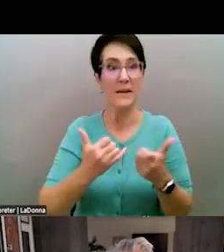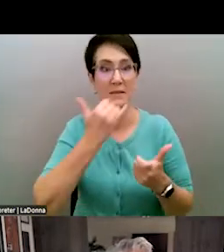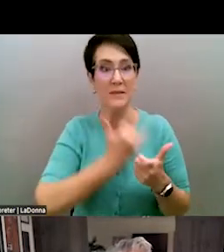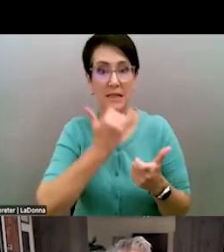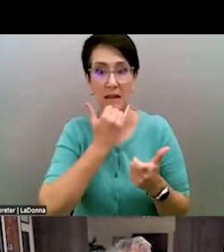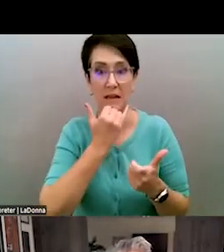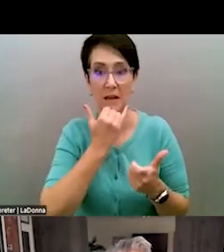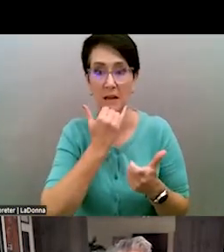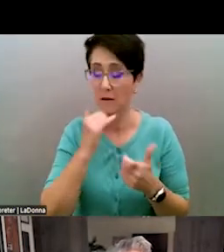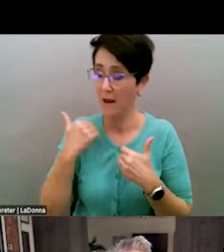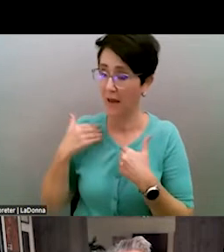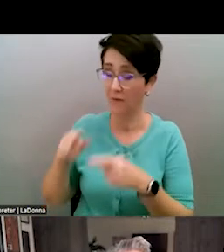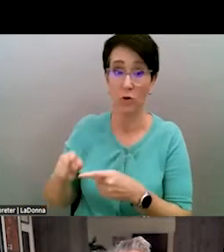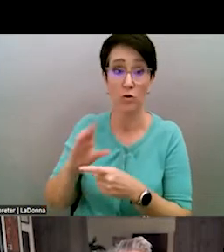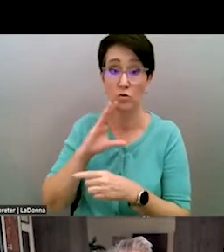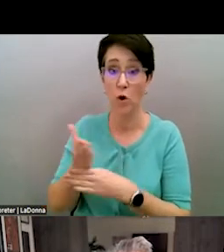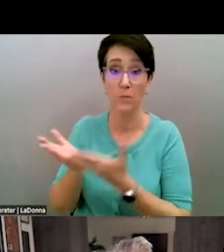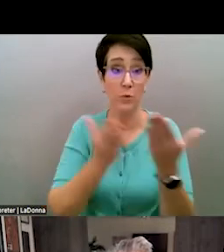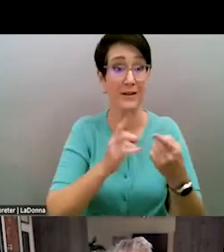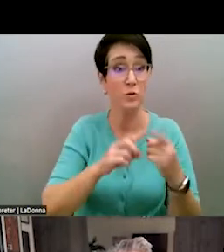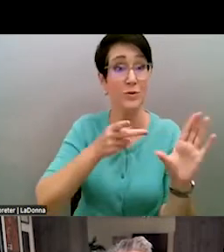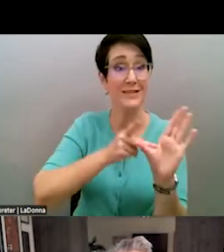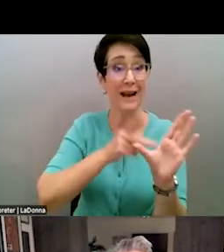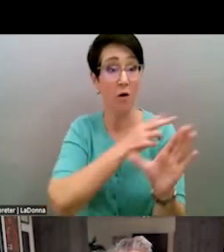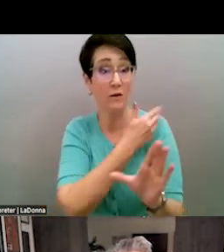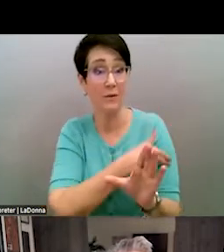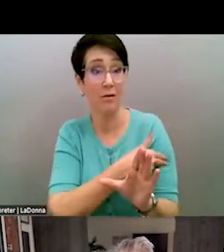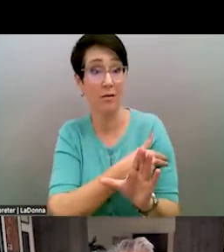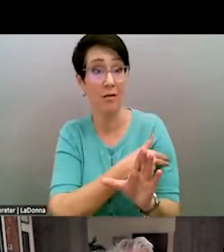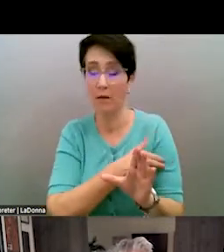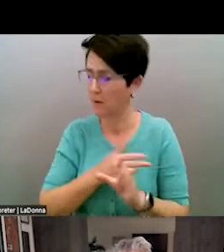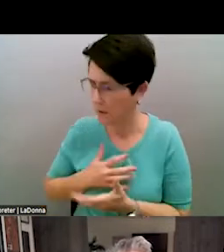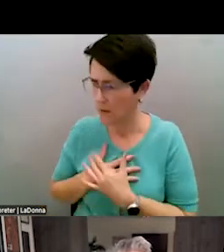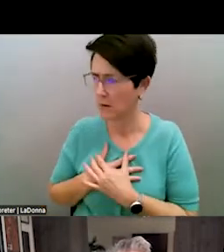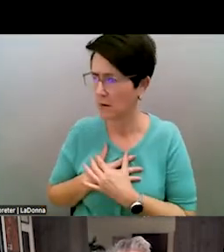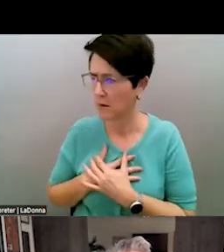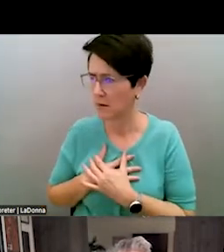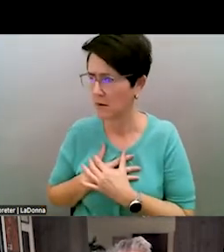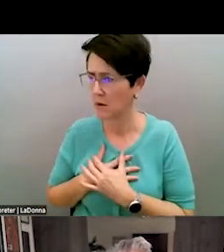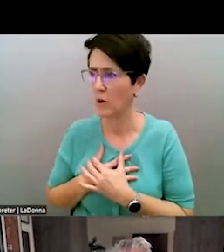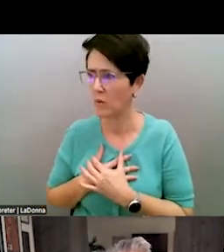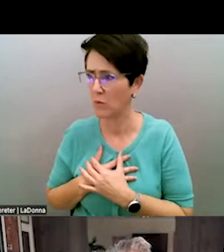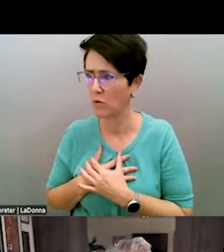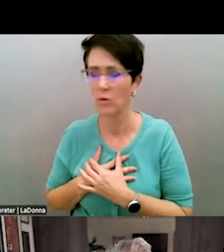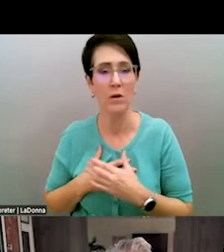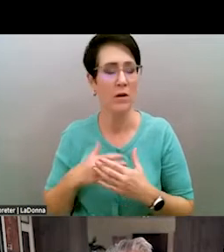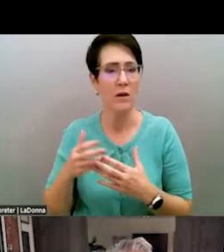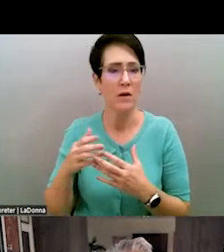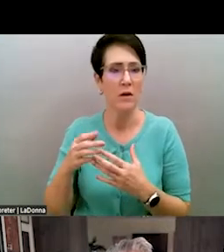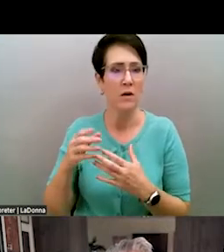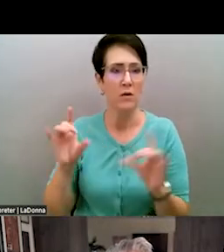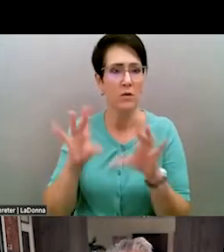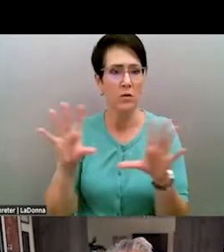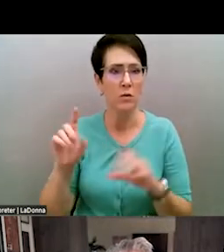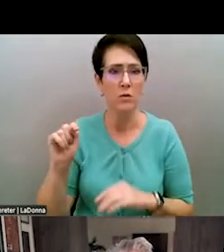HAVING HER TAKEN TO A PSYCH AT RICK HOSPITAL. THAT IS VERY TRAGIC. I THINK THE REASON